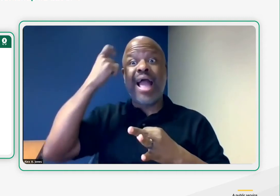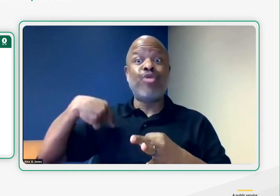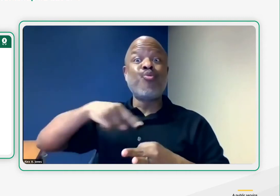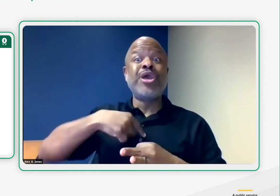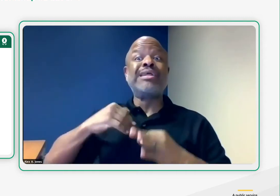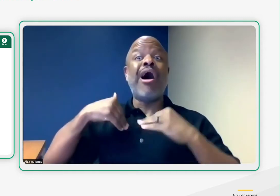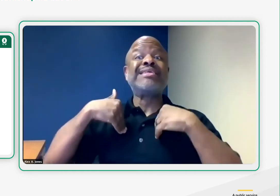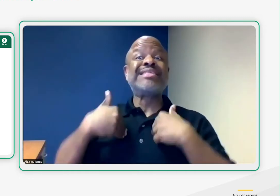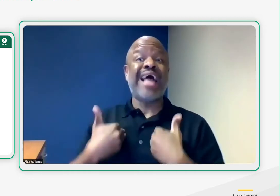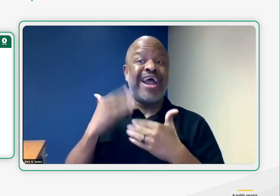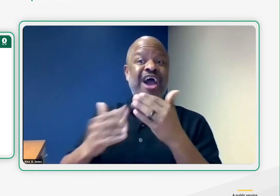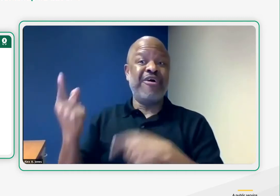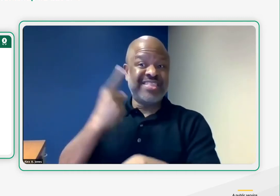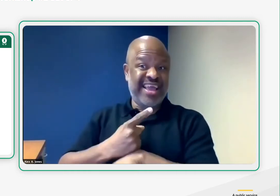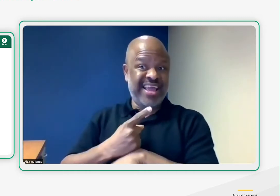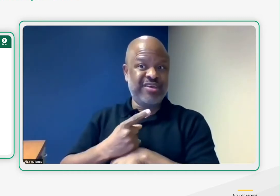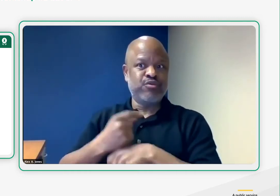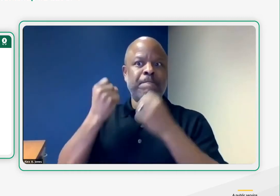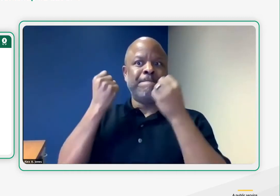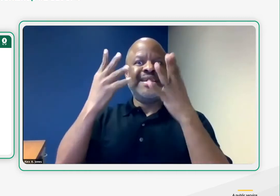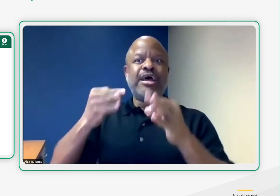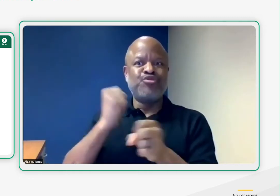And so, we get so tired at the end of the day.